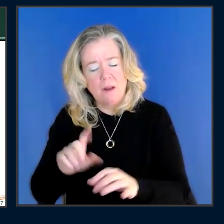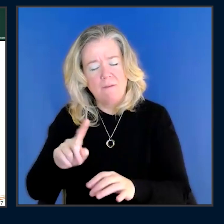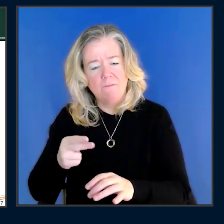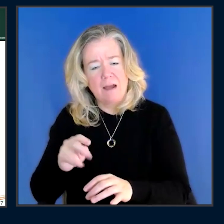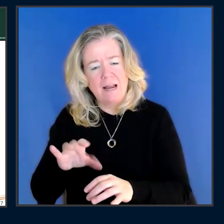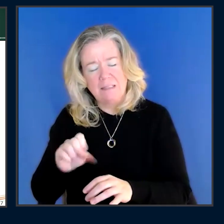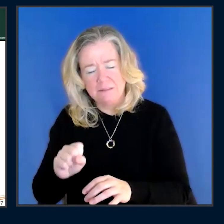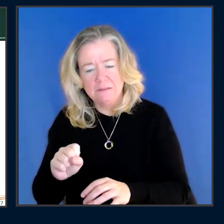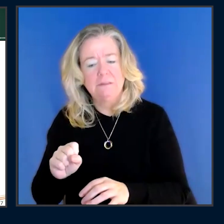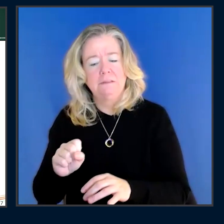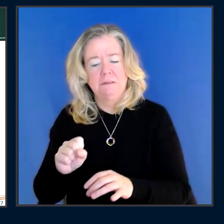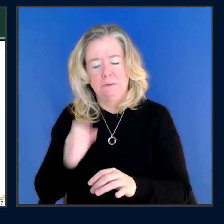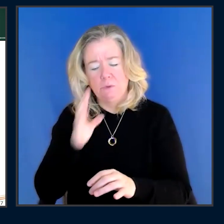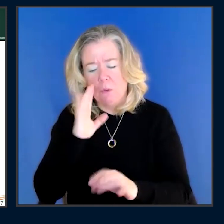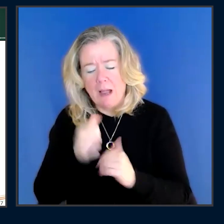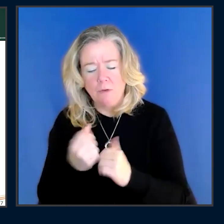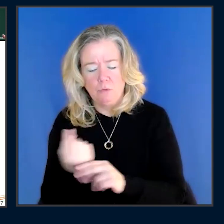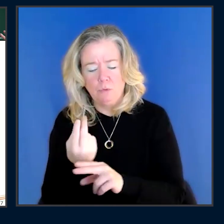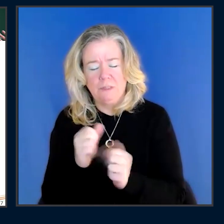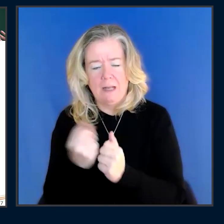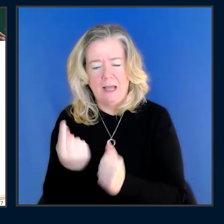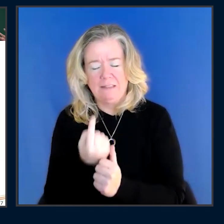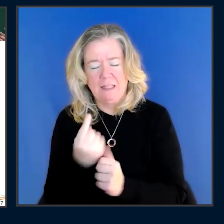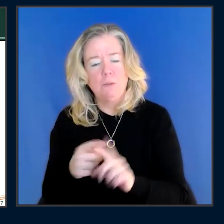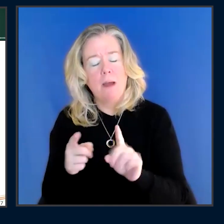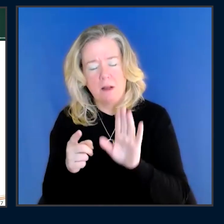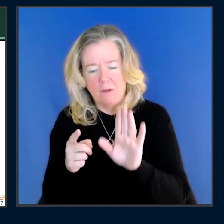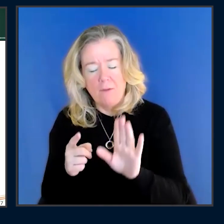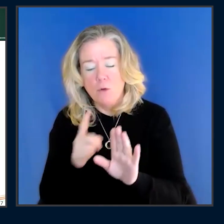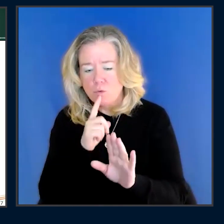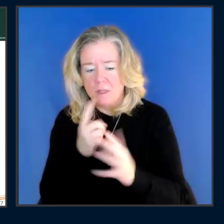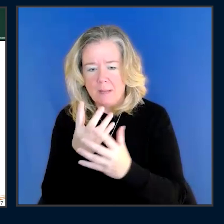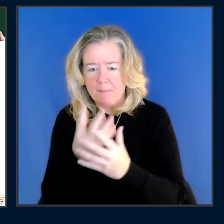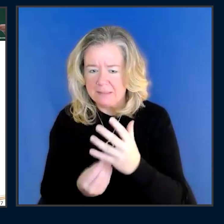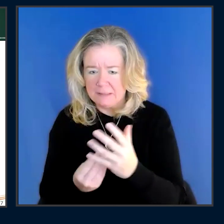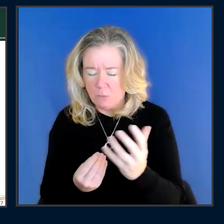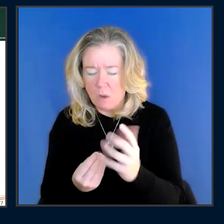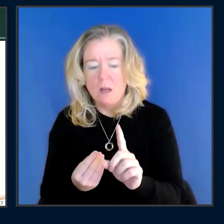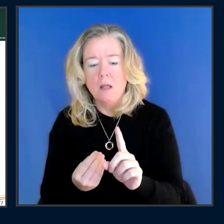and some phonemic awareness in isolation. But what's been missing is children